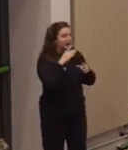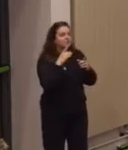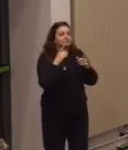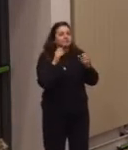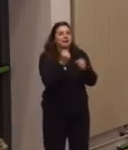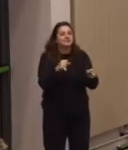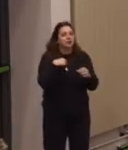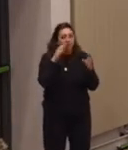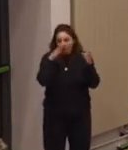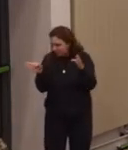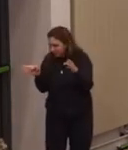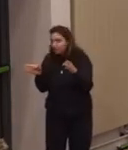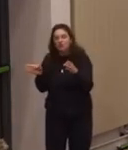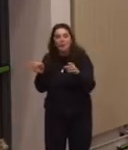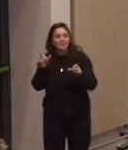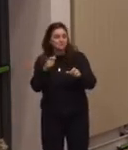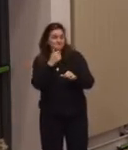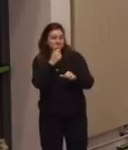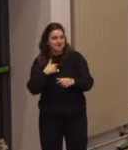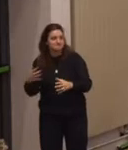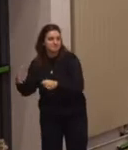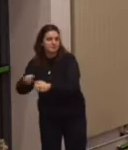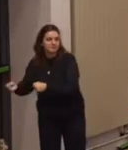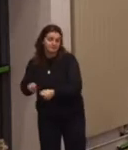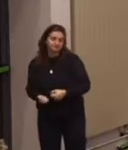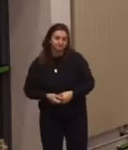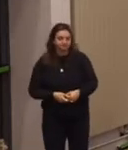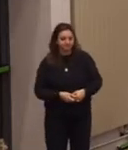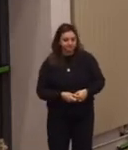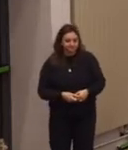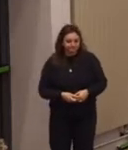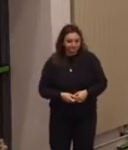to assistive technology and supports, but I want to speak about access to assistive